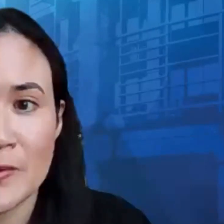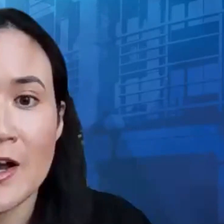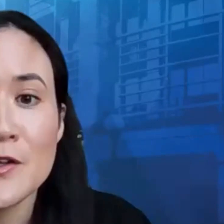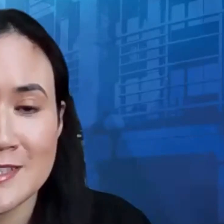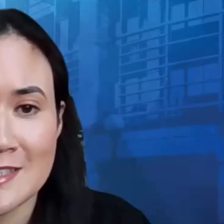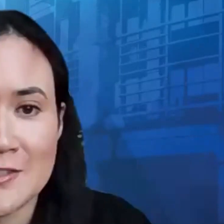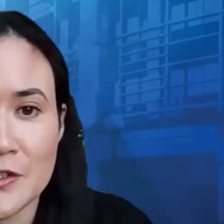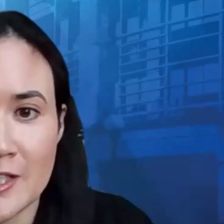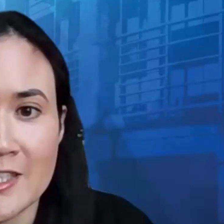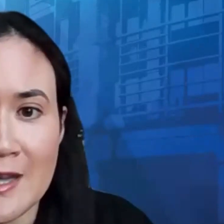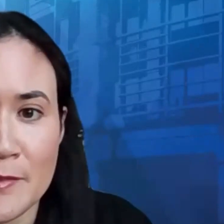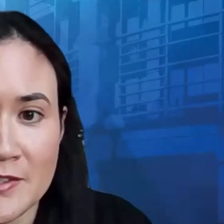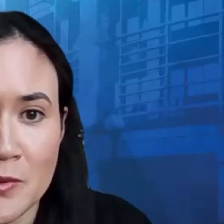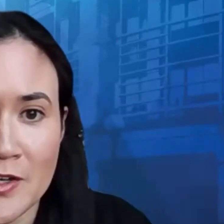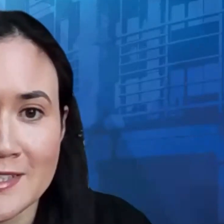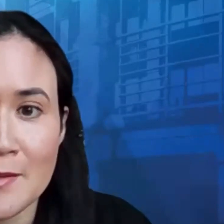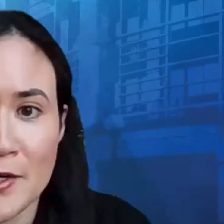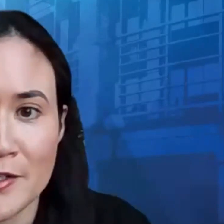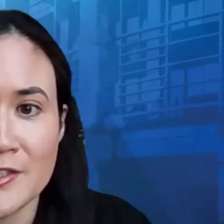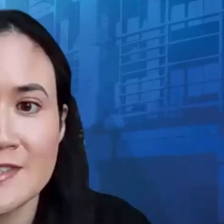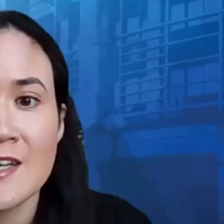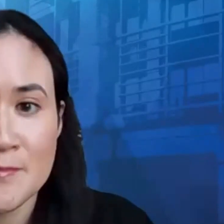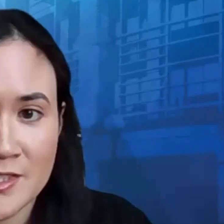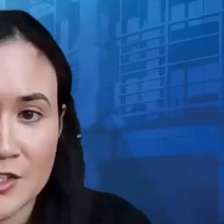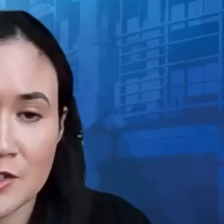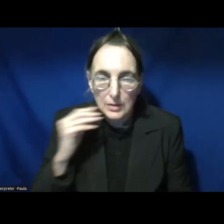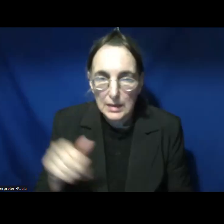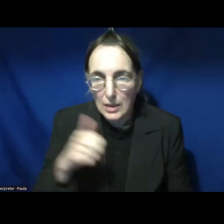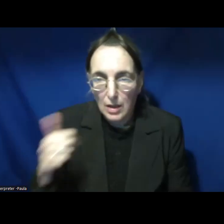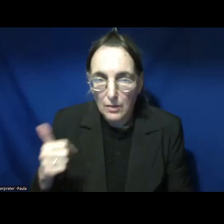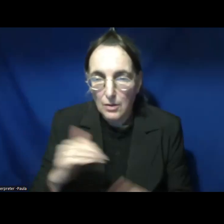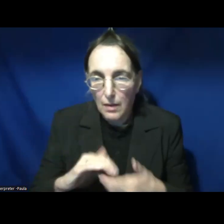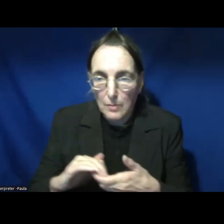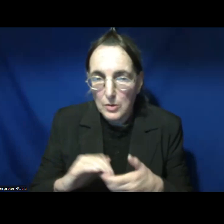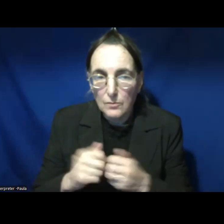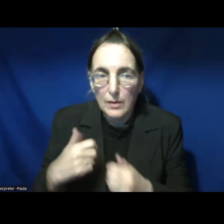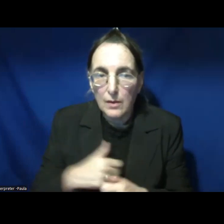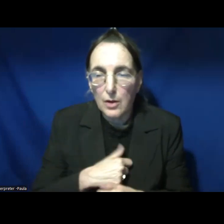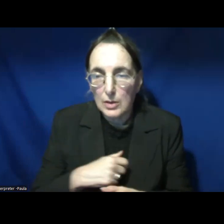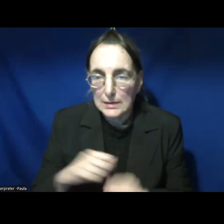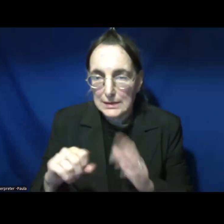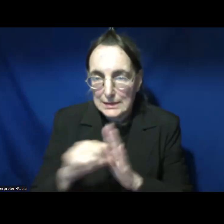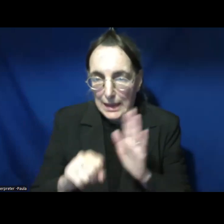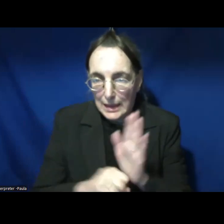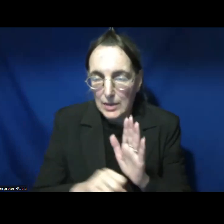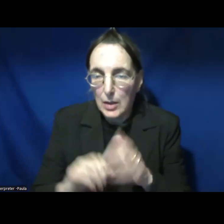with other successful learning collaboratives with our state partners, such as the one on improving postpartum care,